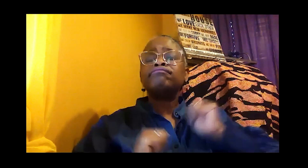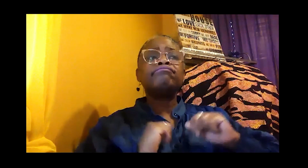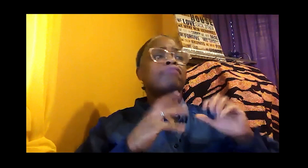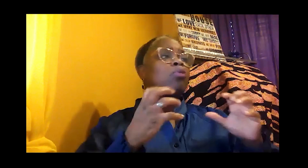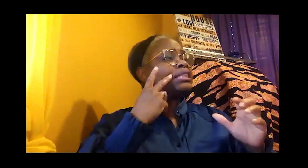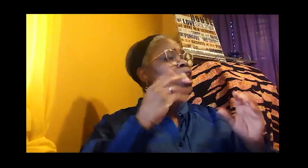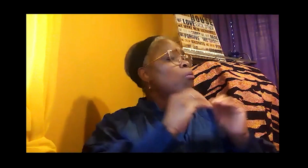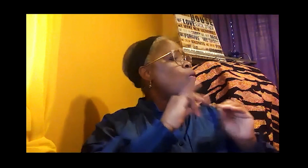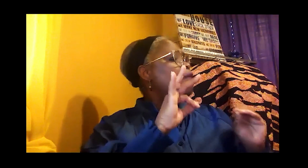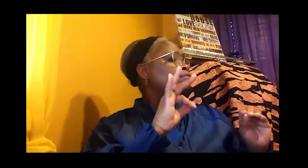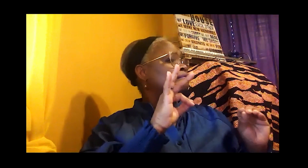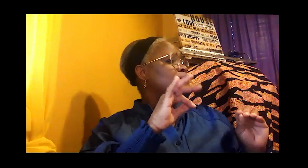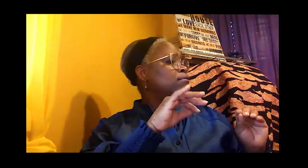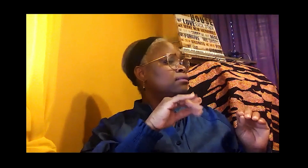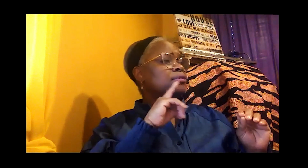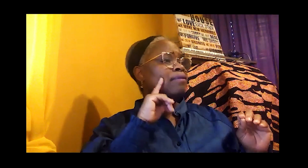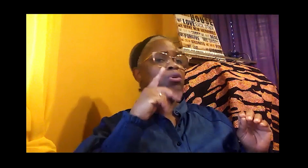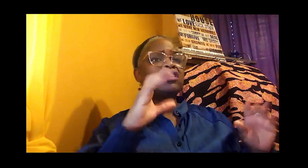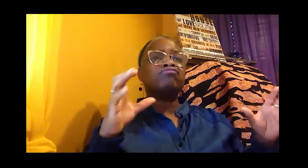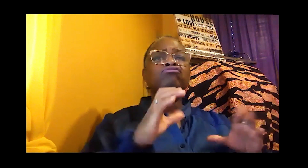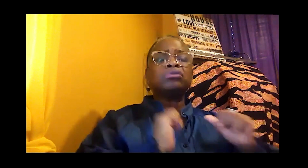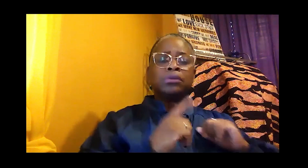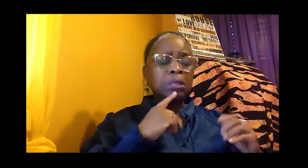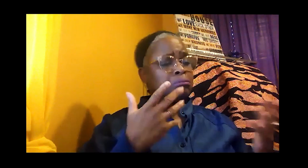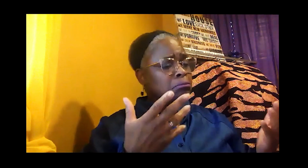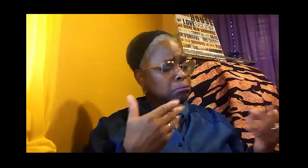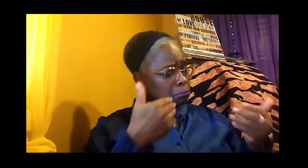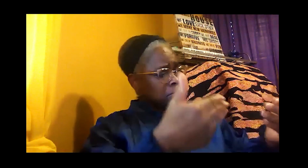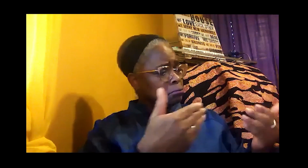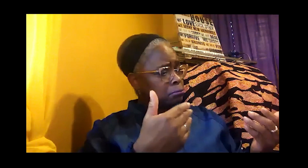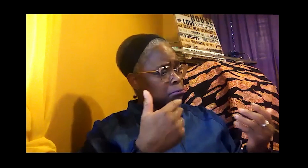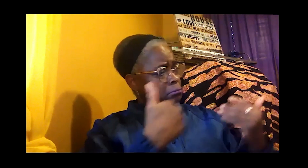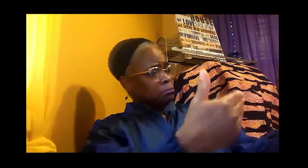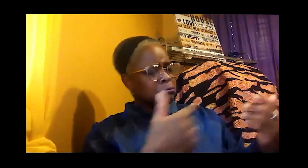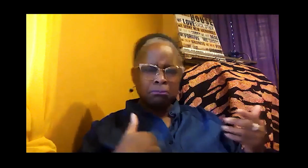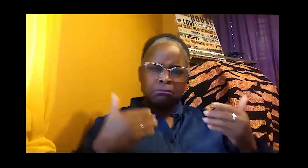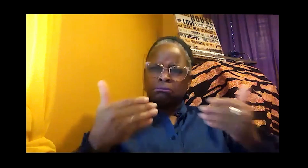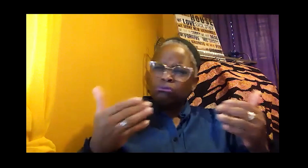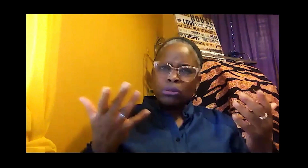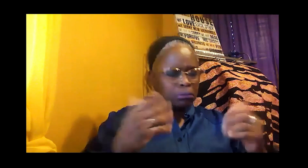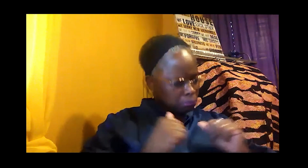more people of color in theater. He stated, 'do it'. I responded, 'by what do you mean, do it?'